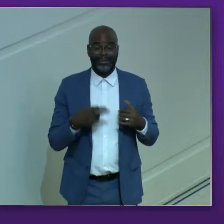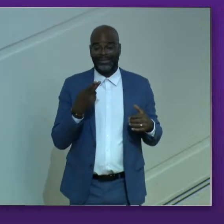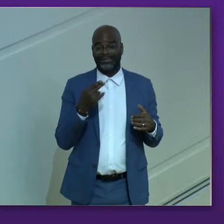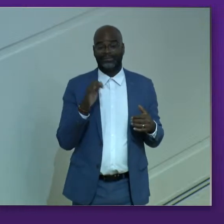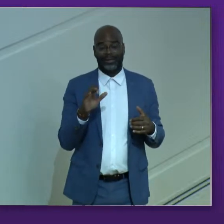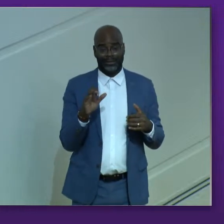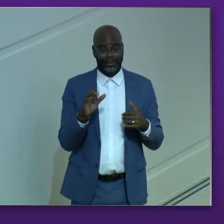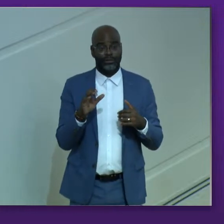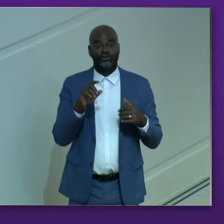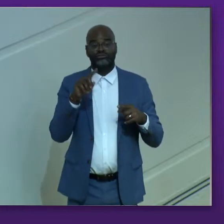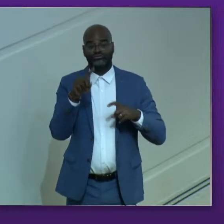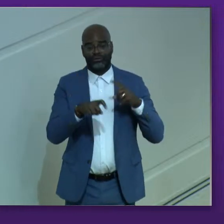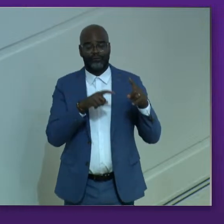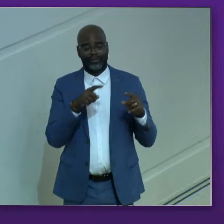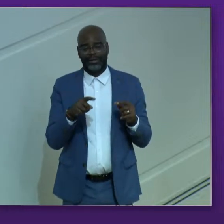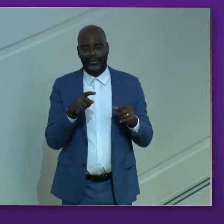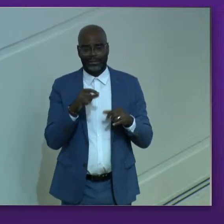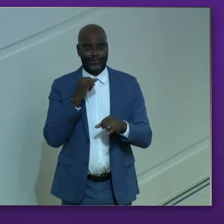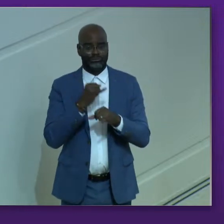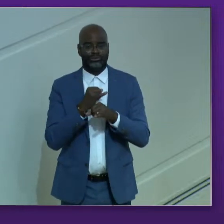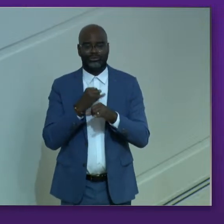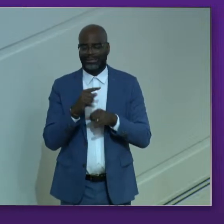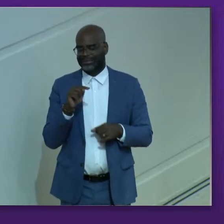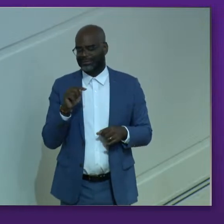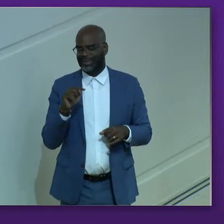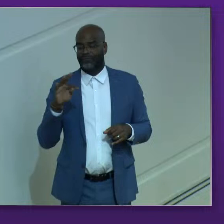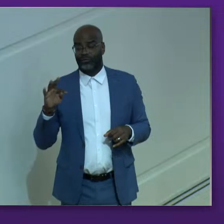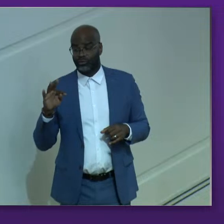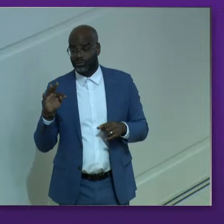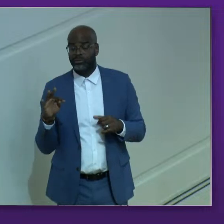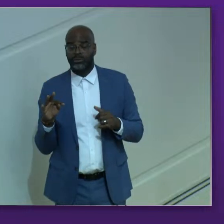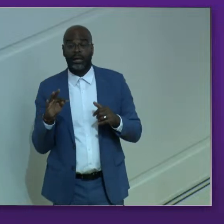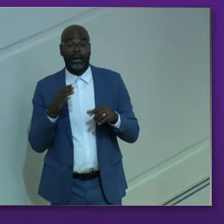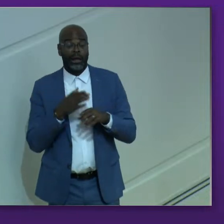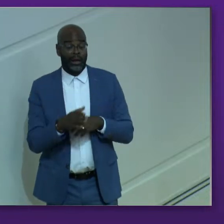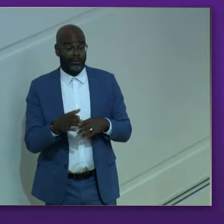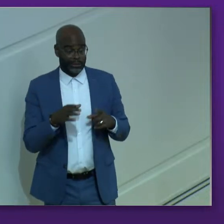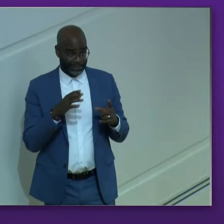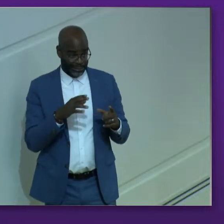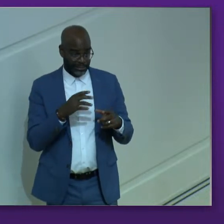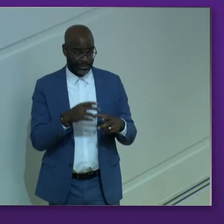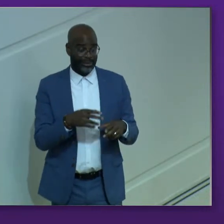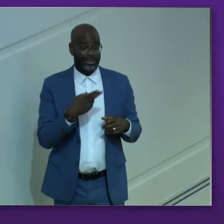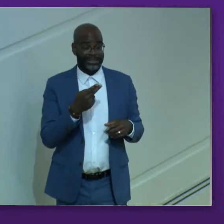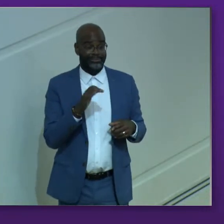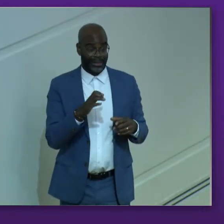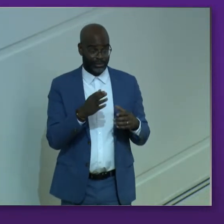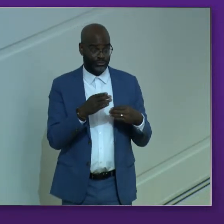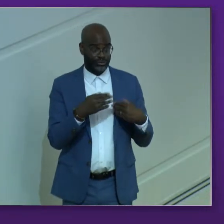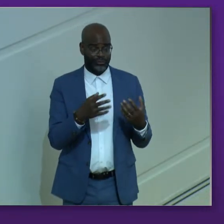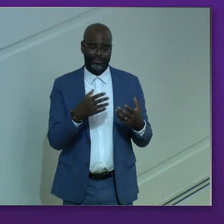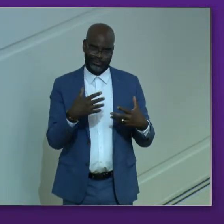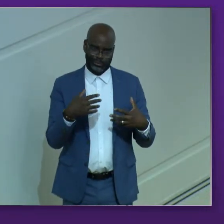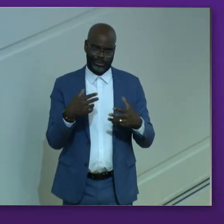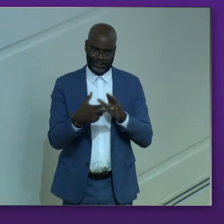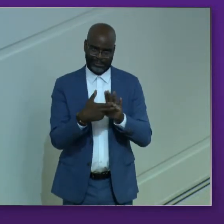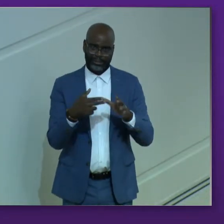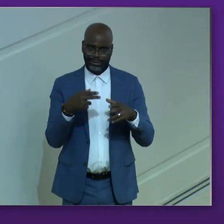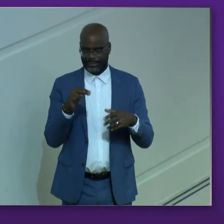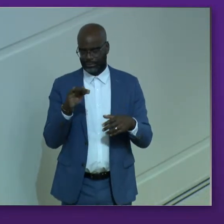PATIENTS AND PROVIDED SUPPORT FOR THE EVENT. THE PLAN COMMITTEE PREPARED FOR THIS